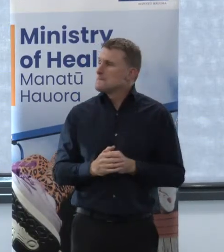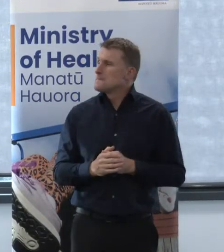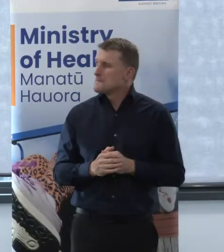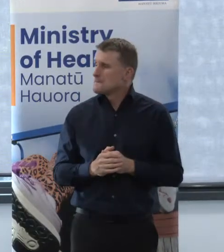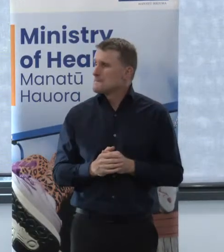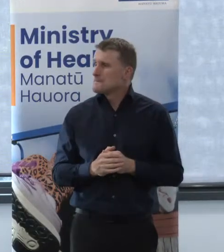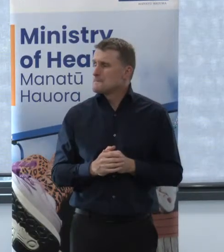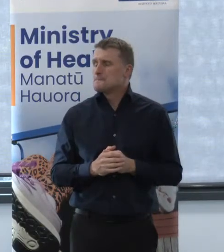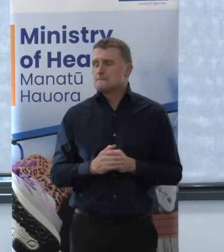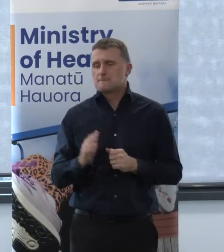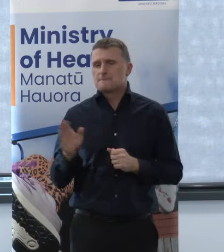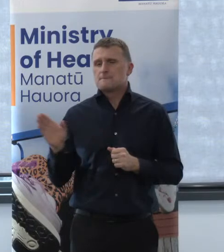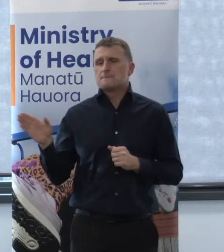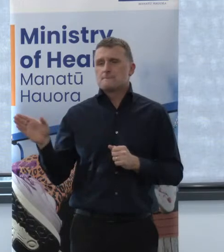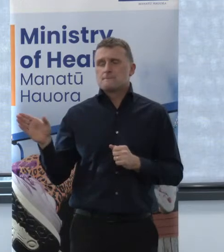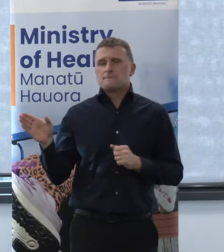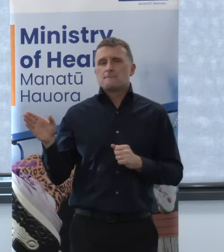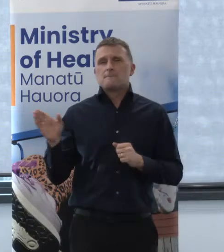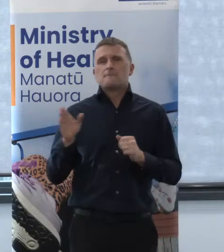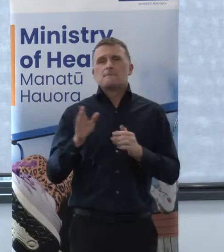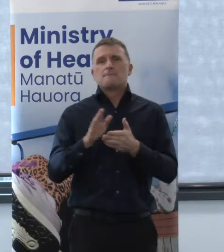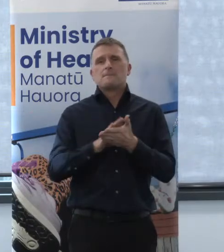What is the reason between that difference?